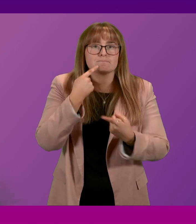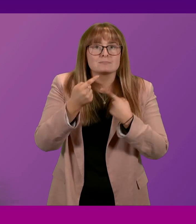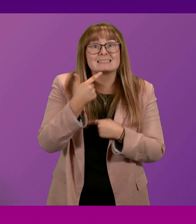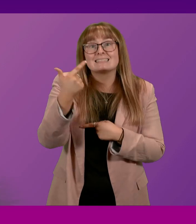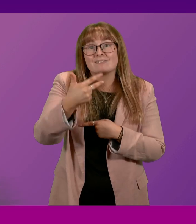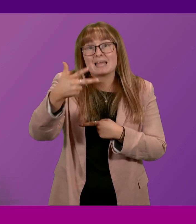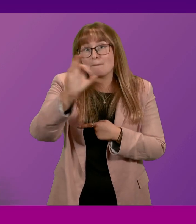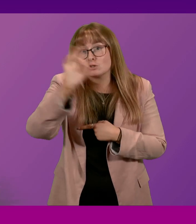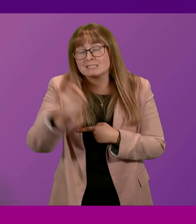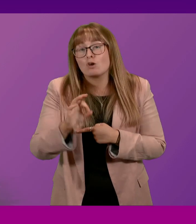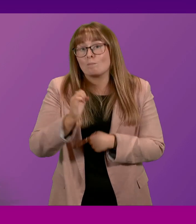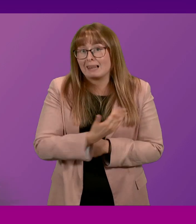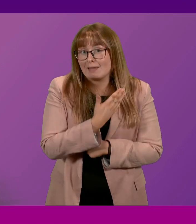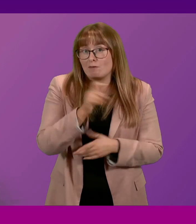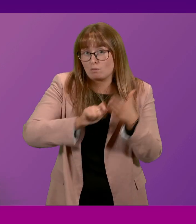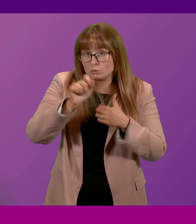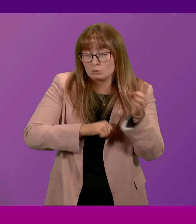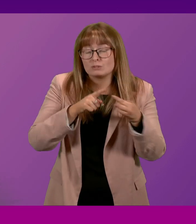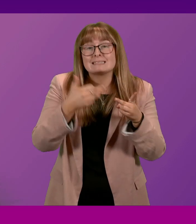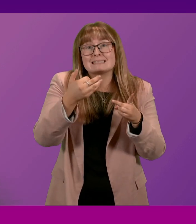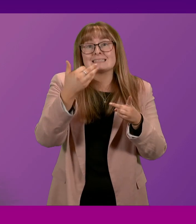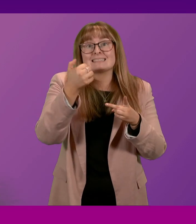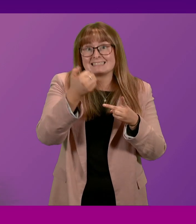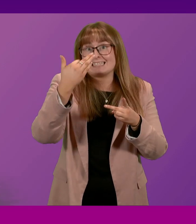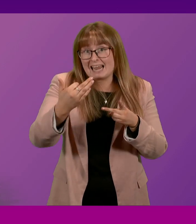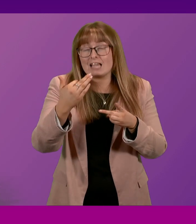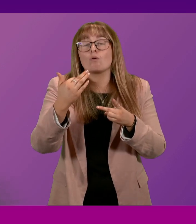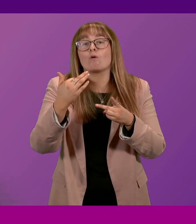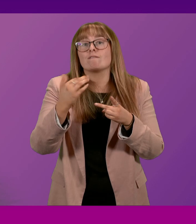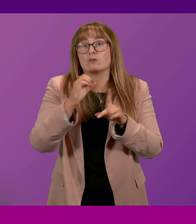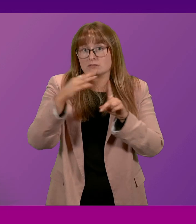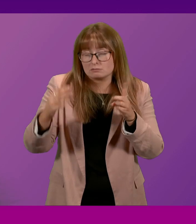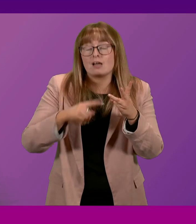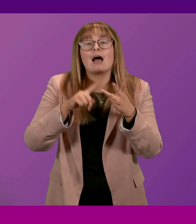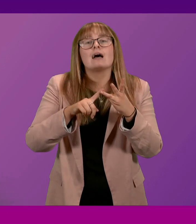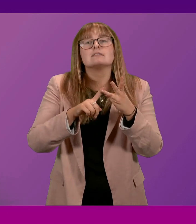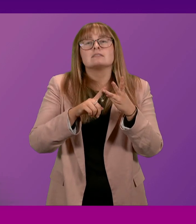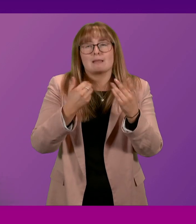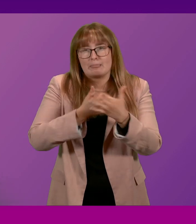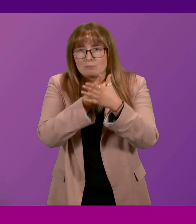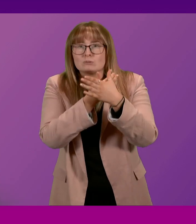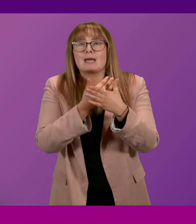Labour voters, 69 per cent of Tory voters and 81 per cent of Liberal Democrat voters support